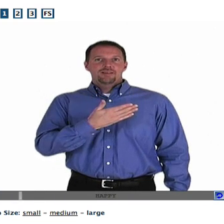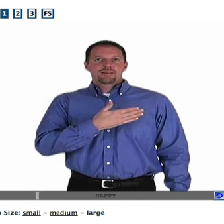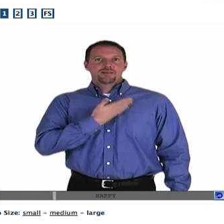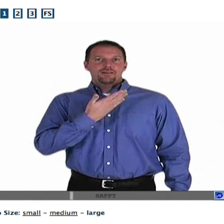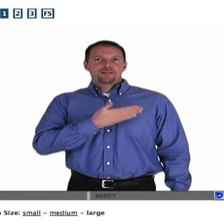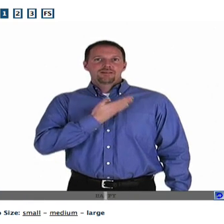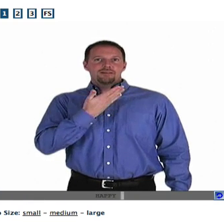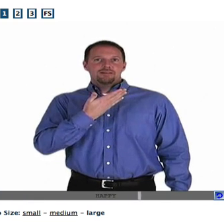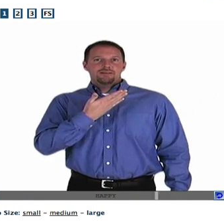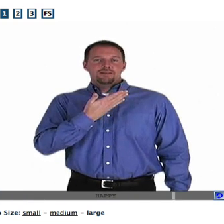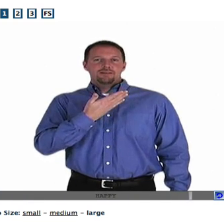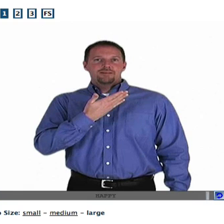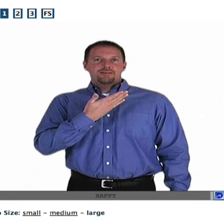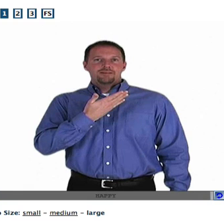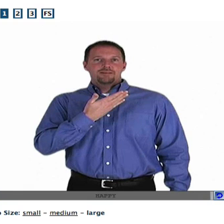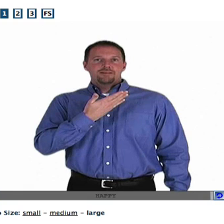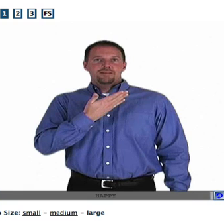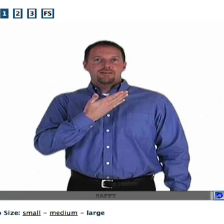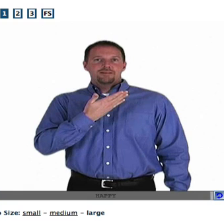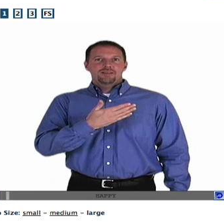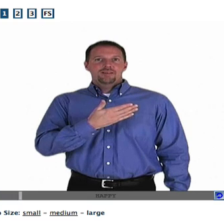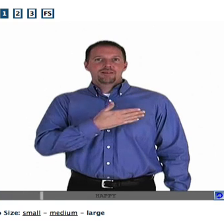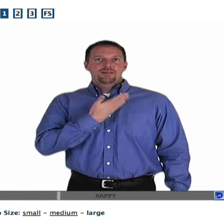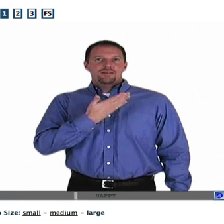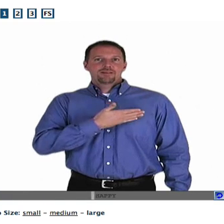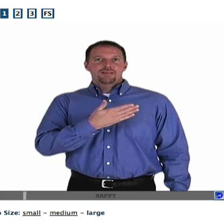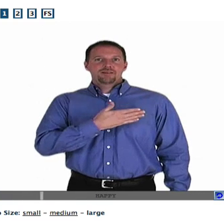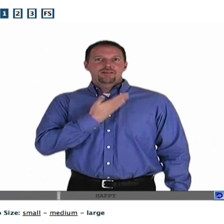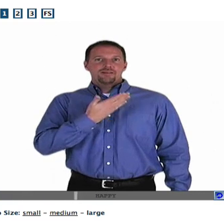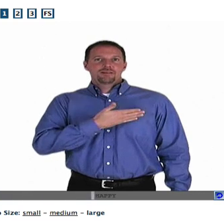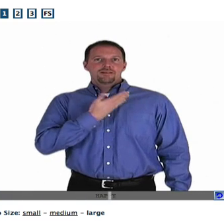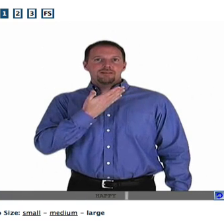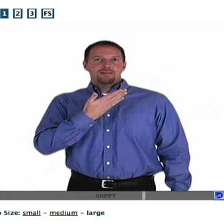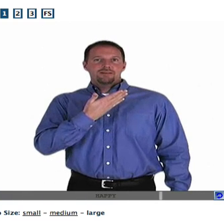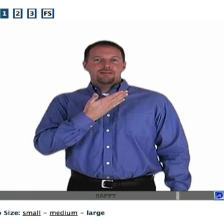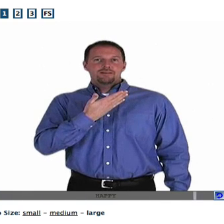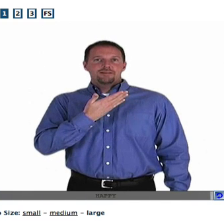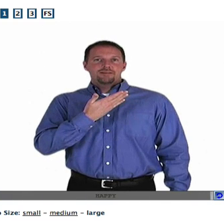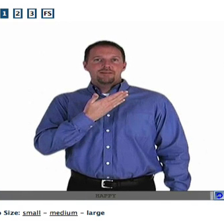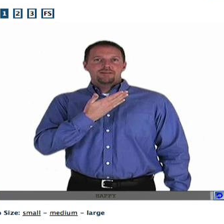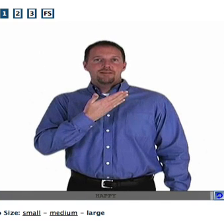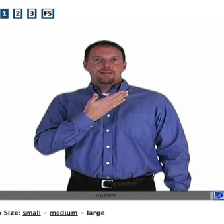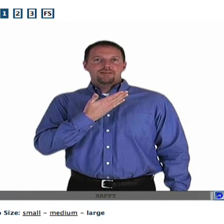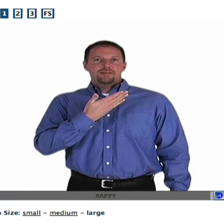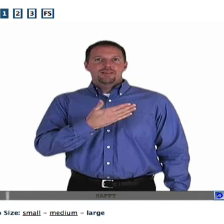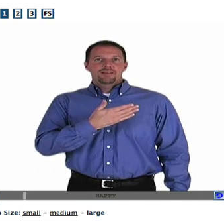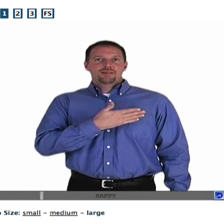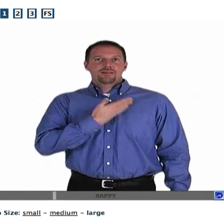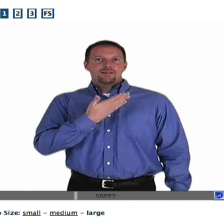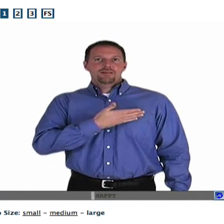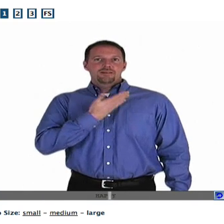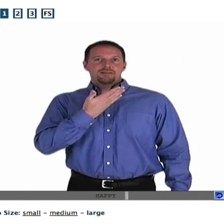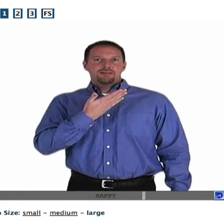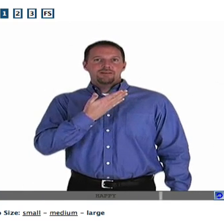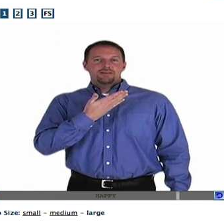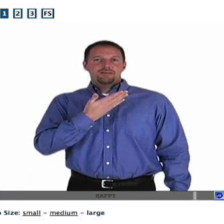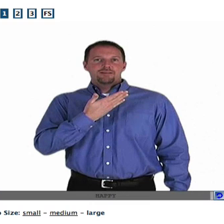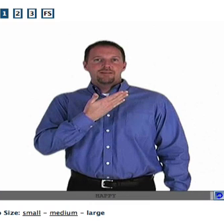We have a Sign Description, which explains how the sign is made. We have a Memory Aid which is often a useful way of remembering the sign.